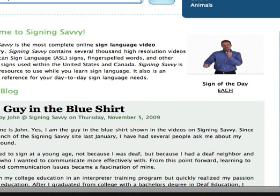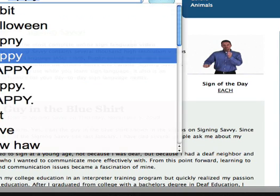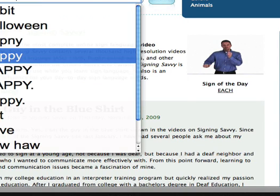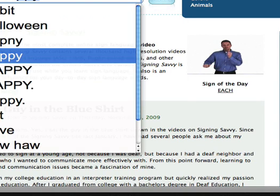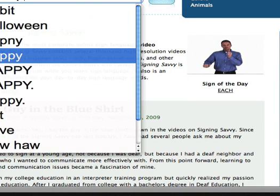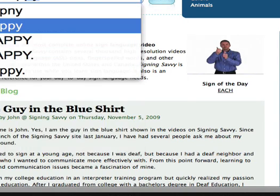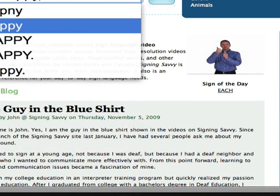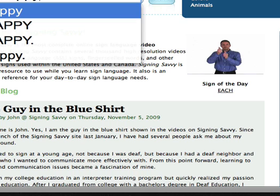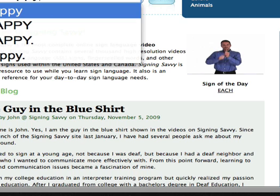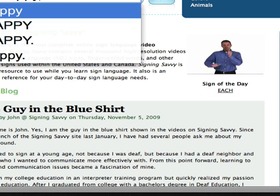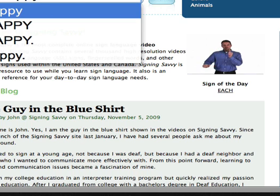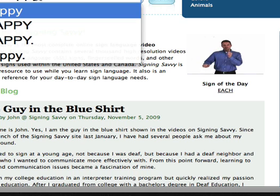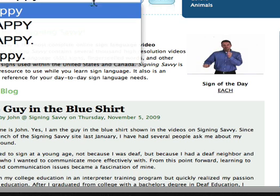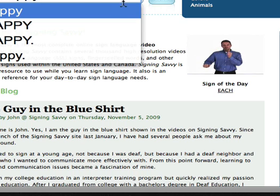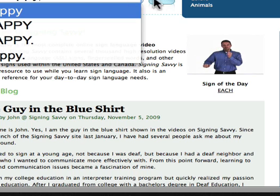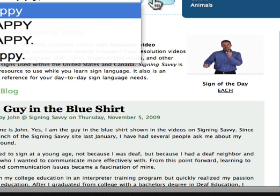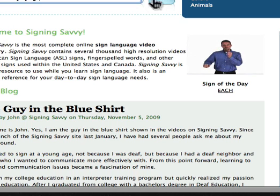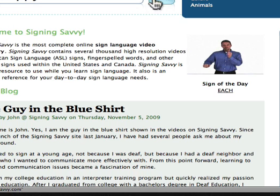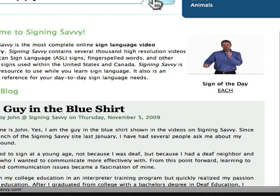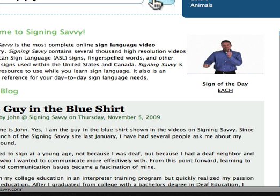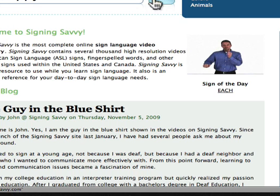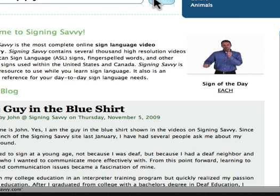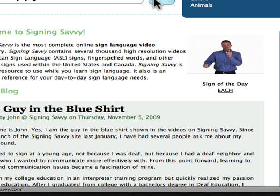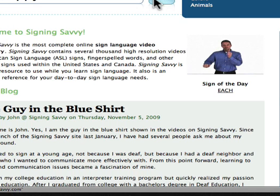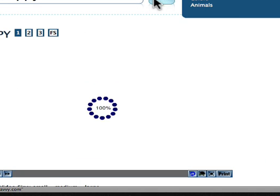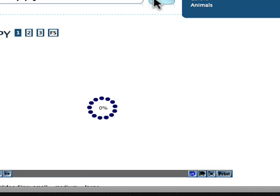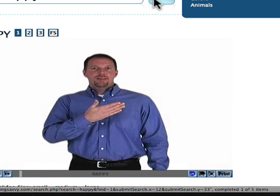So let me go ahead and search for a sign. I will search for HAPPY.